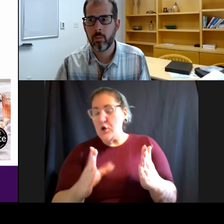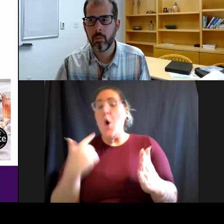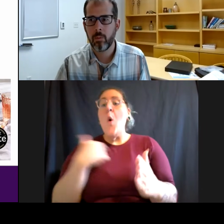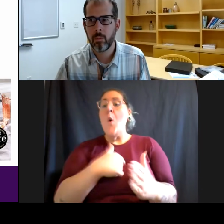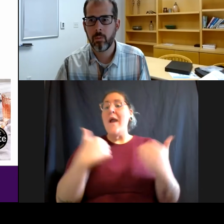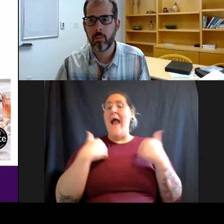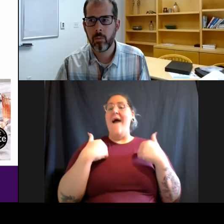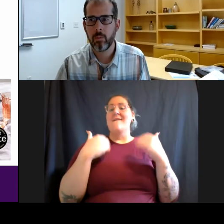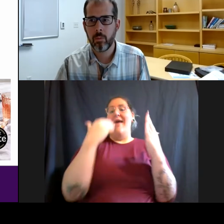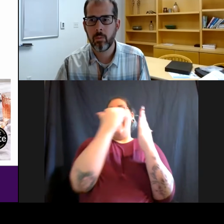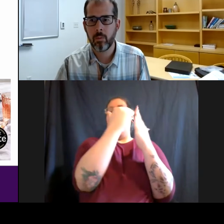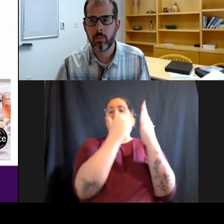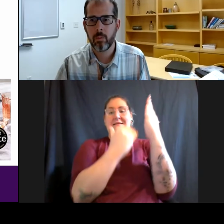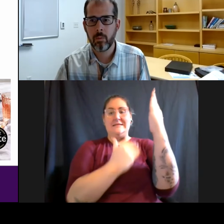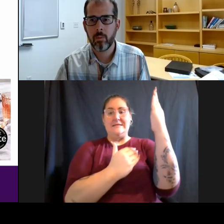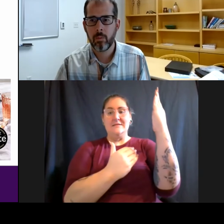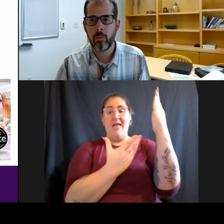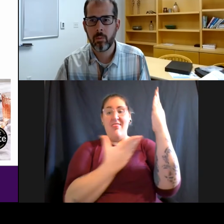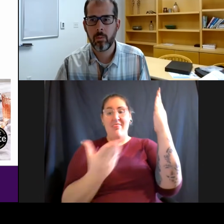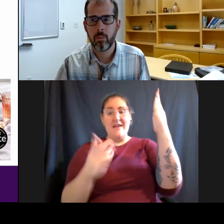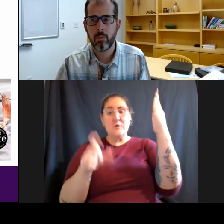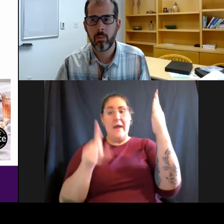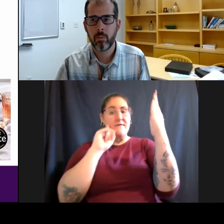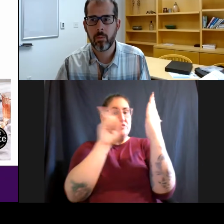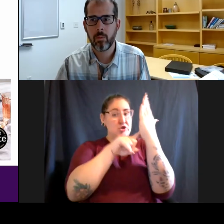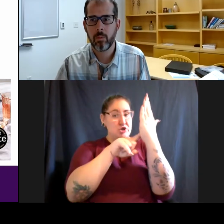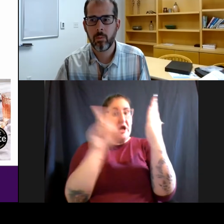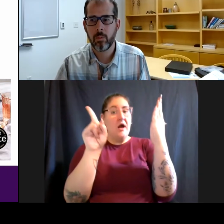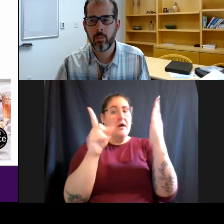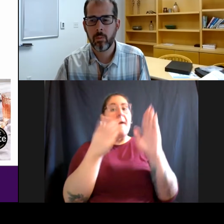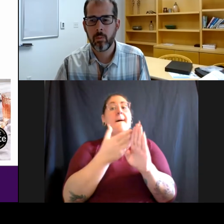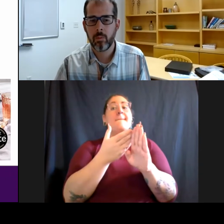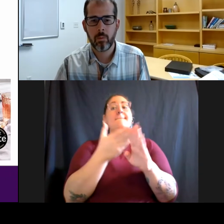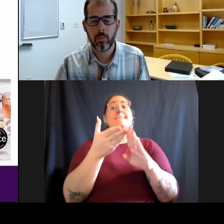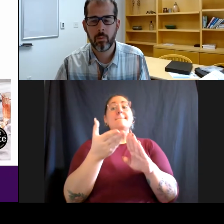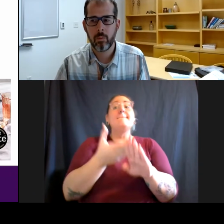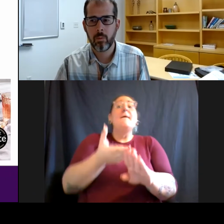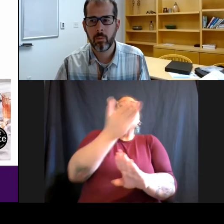done before the designs are handed over to developers or before they are handed over